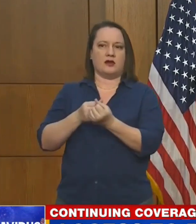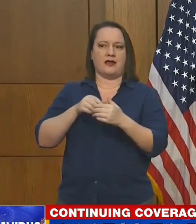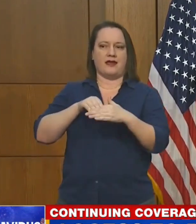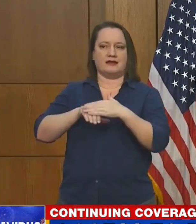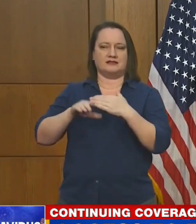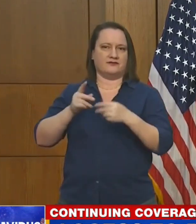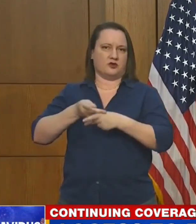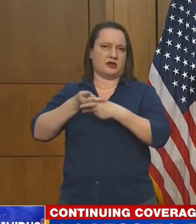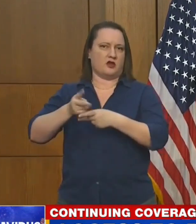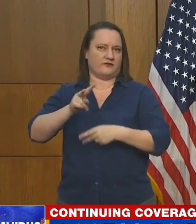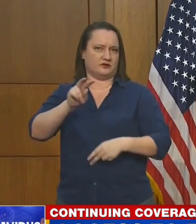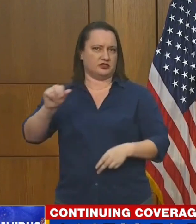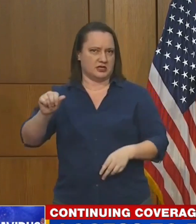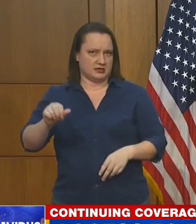SUPPORT STREAMLINE ACCESS TO